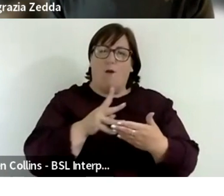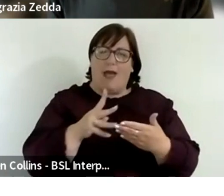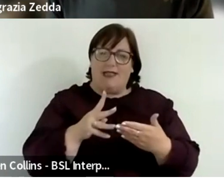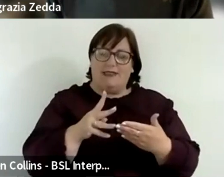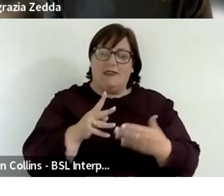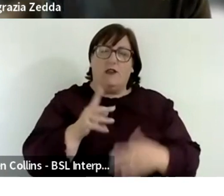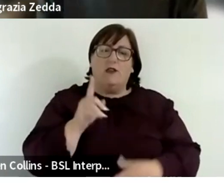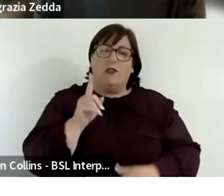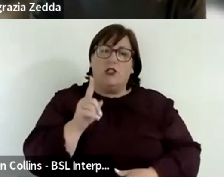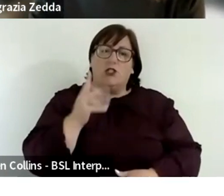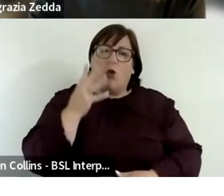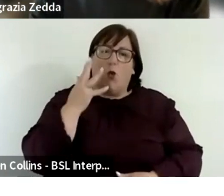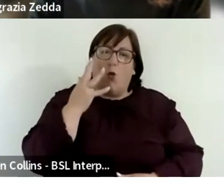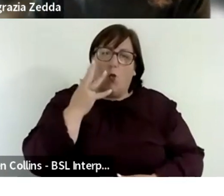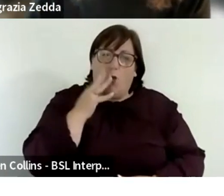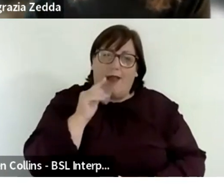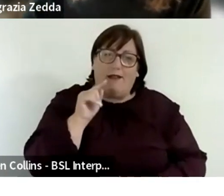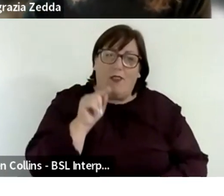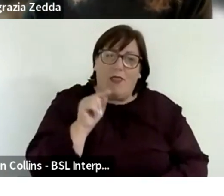You can use the STAR acronym.